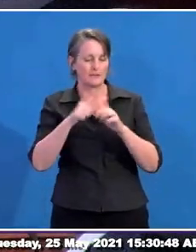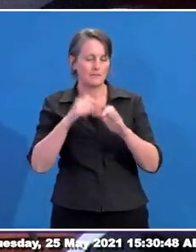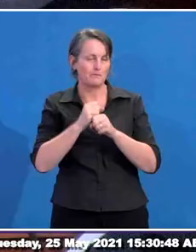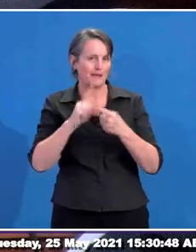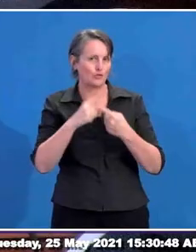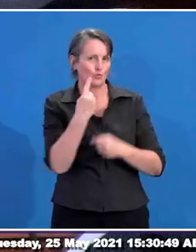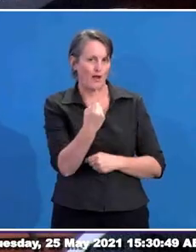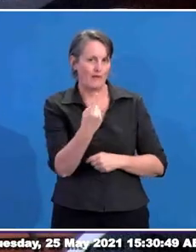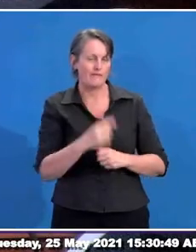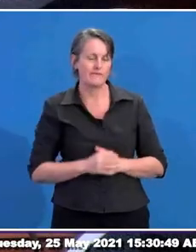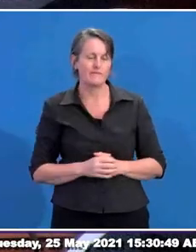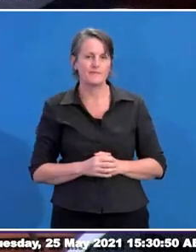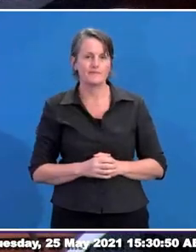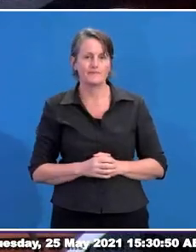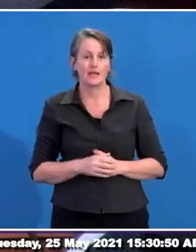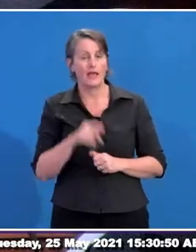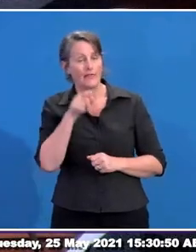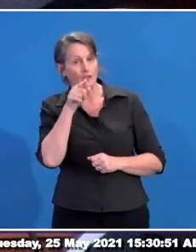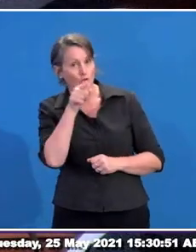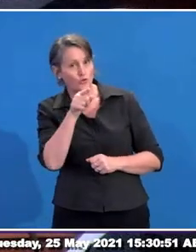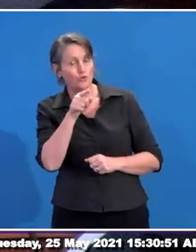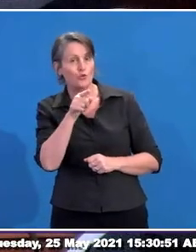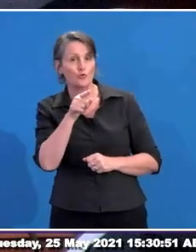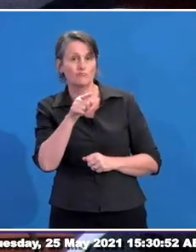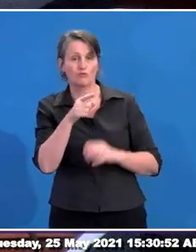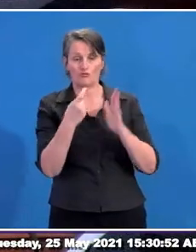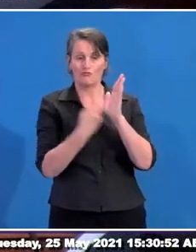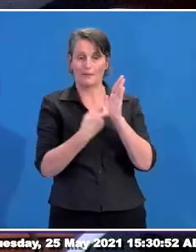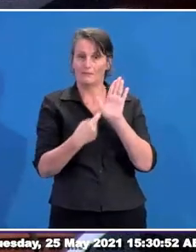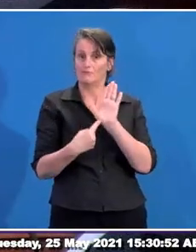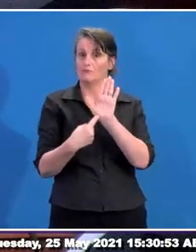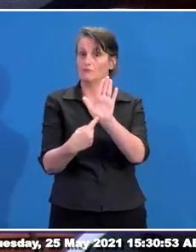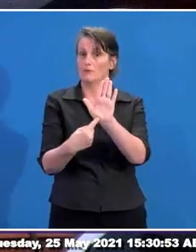You make some recommendations for learnings in the future